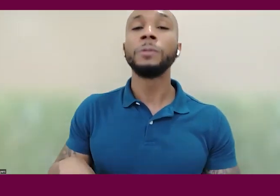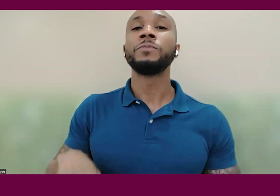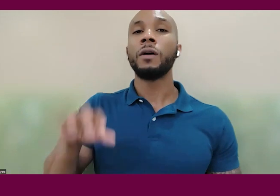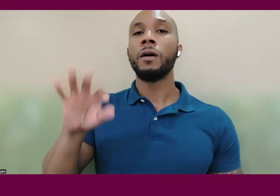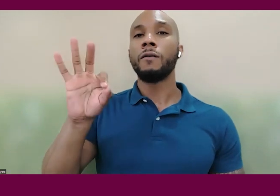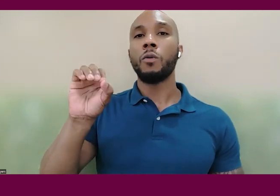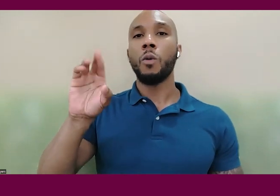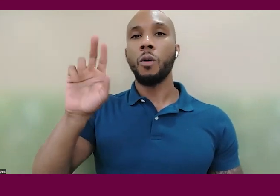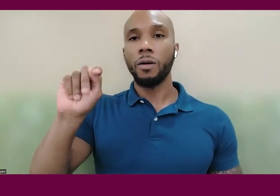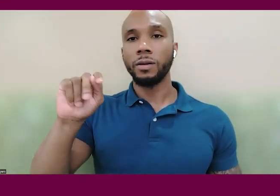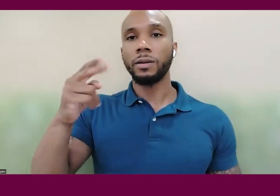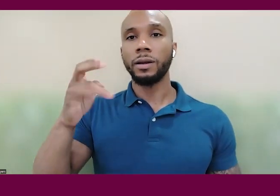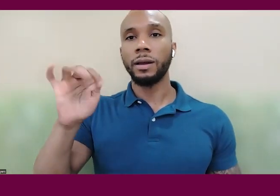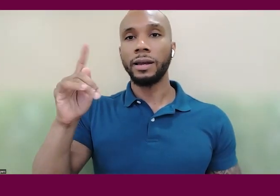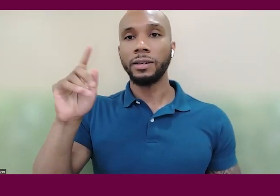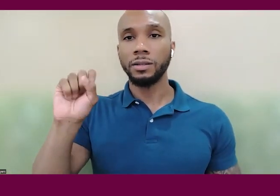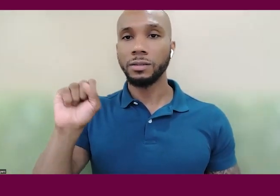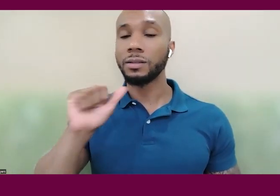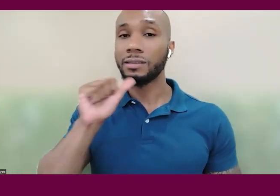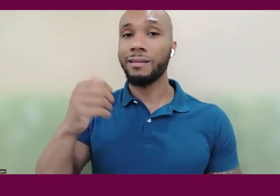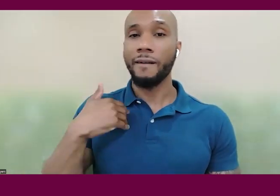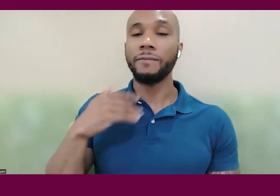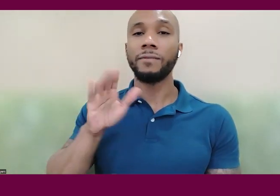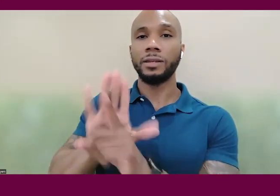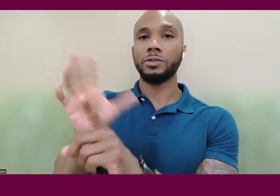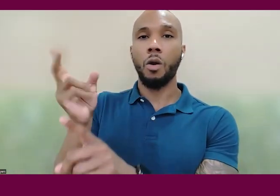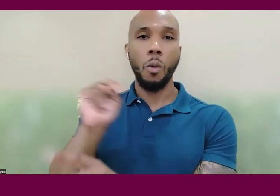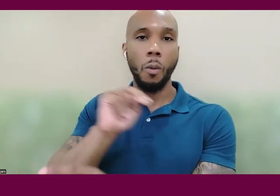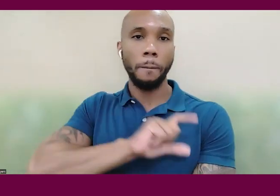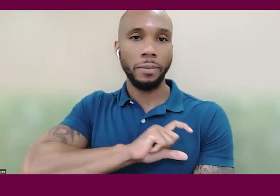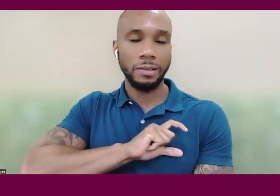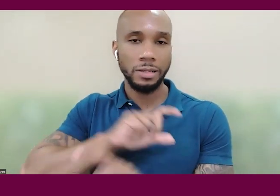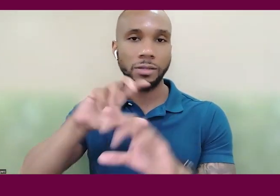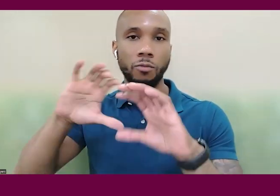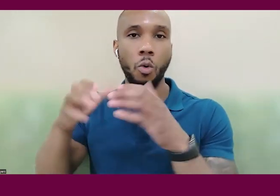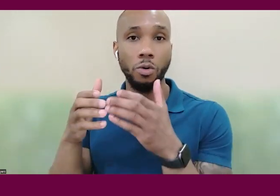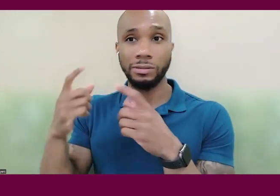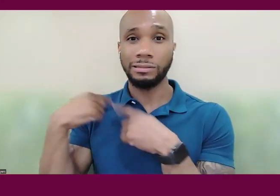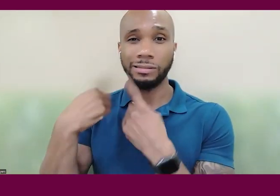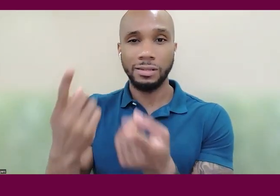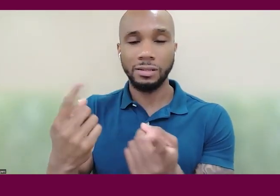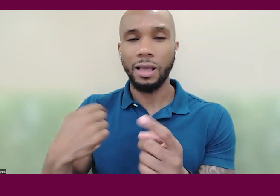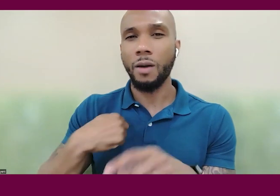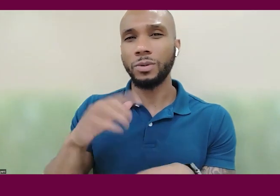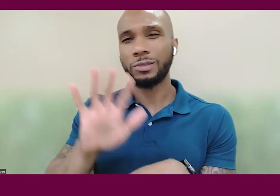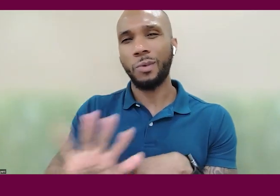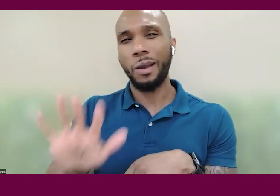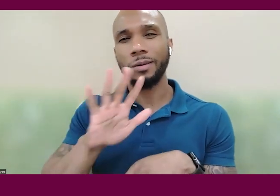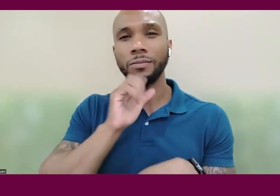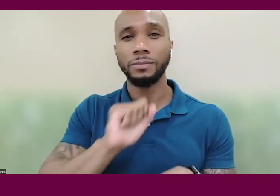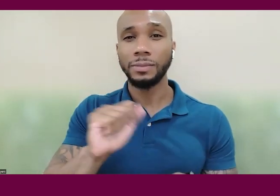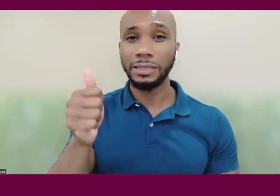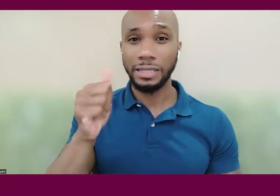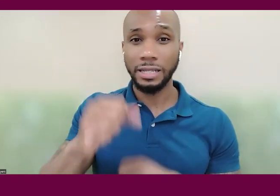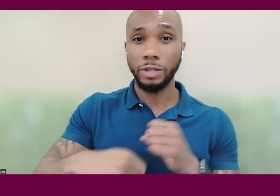Ford Heights has not had its own police force since probably I was about 10 years old because